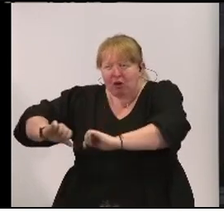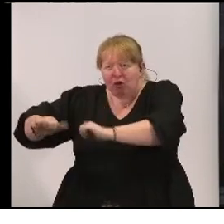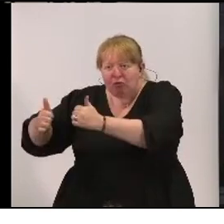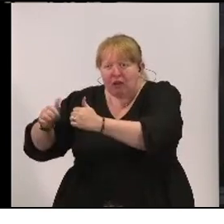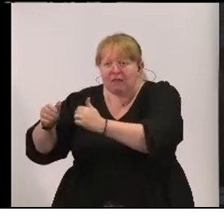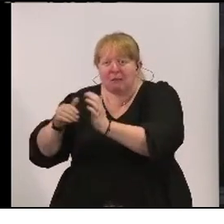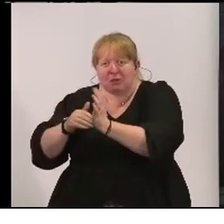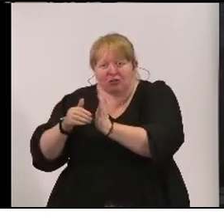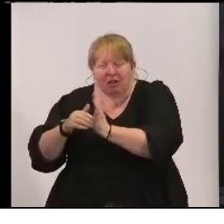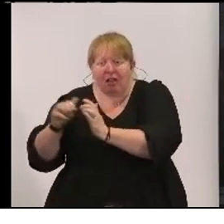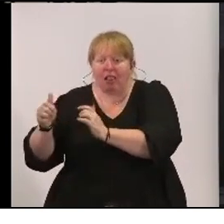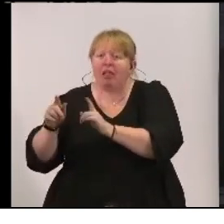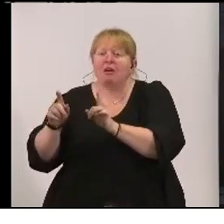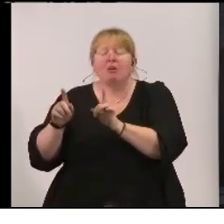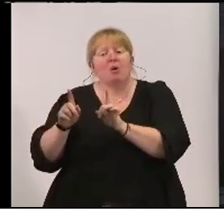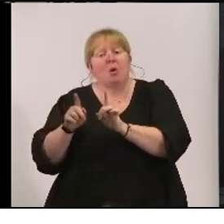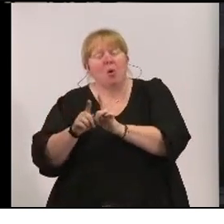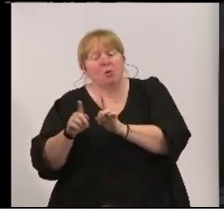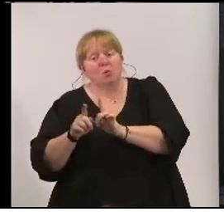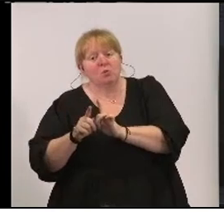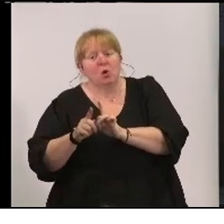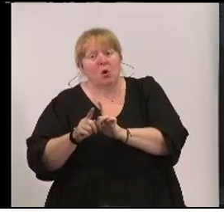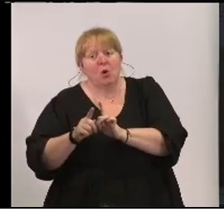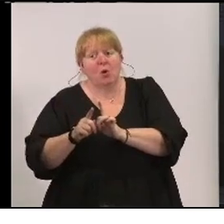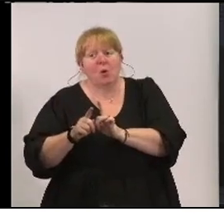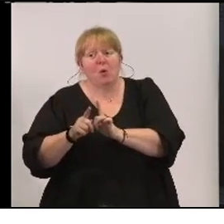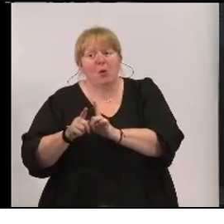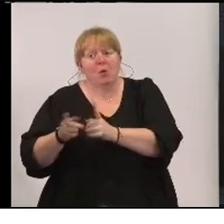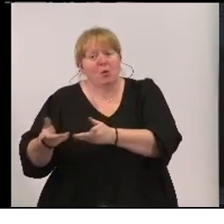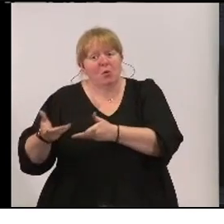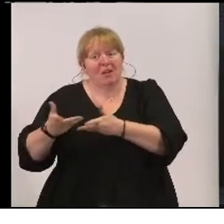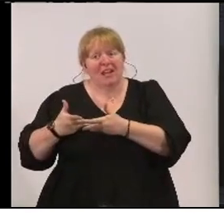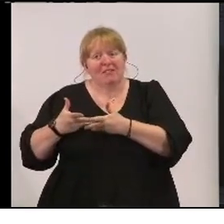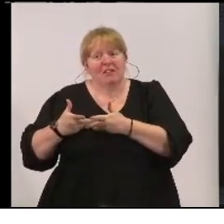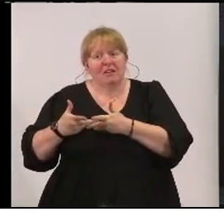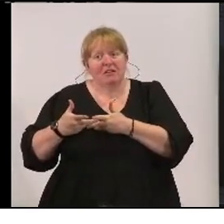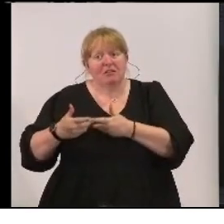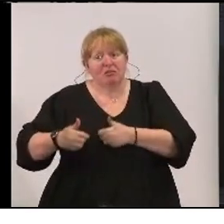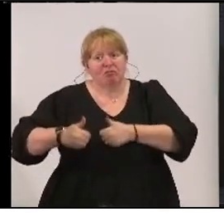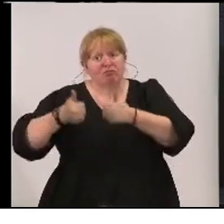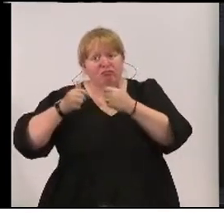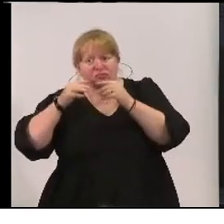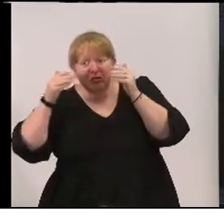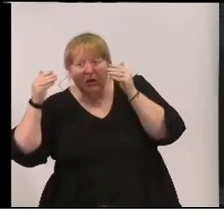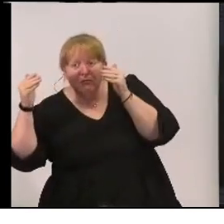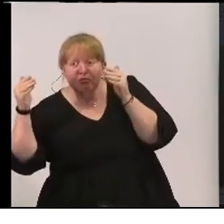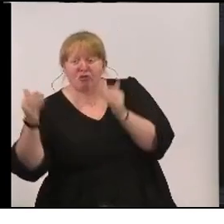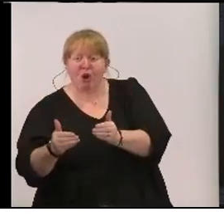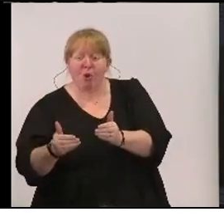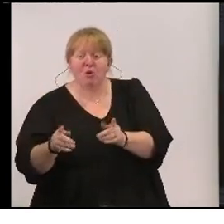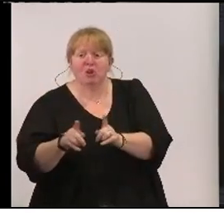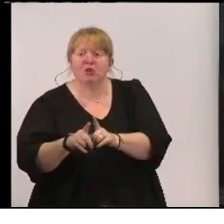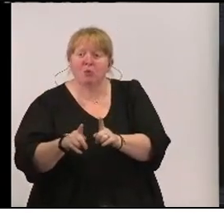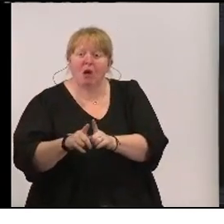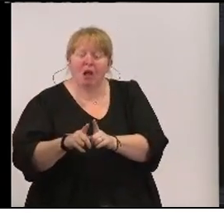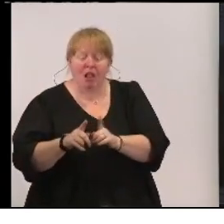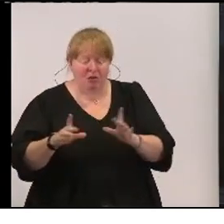you have also you gave us a positive approach to how we are preparing for this.